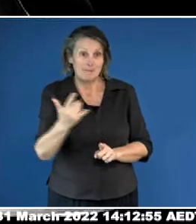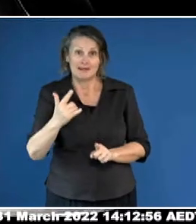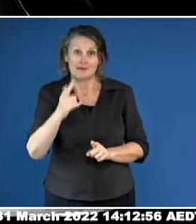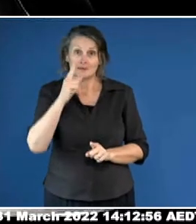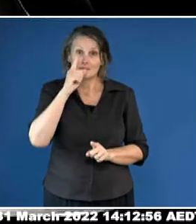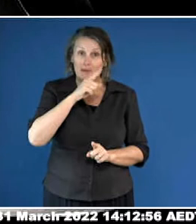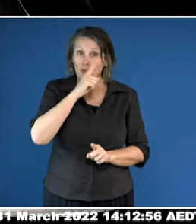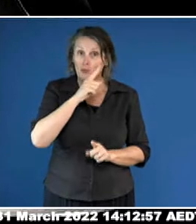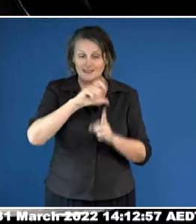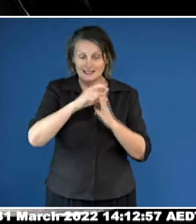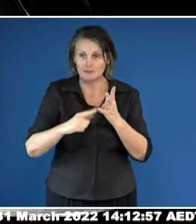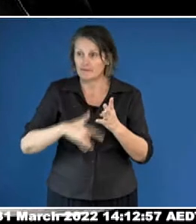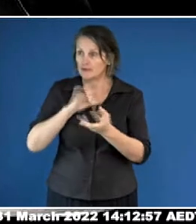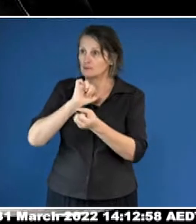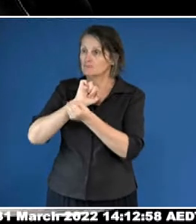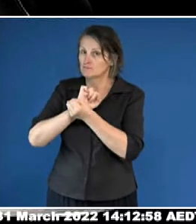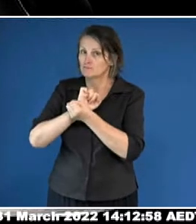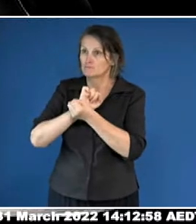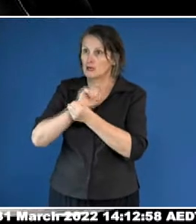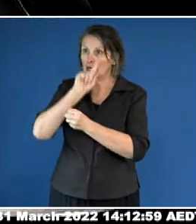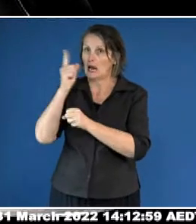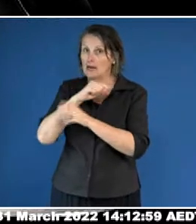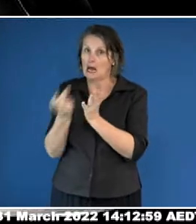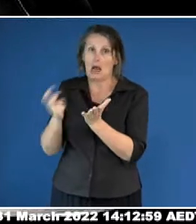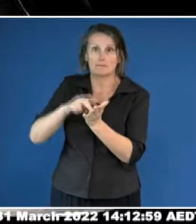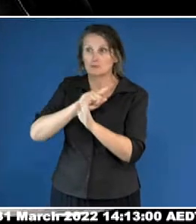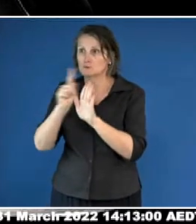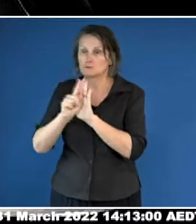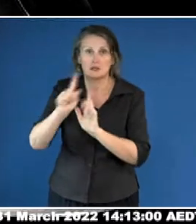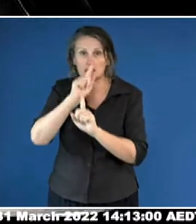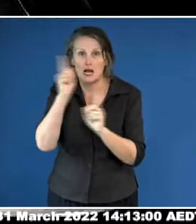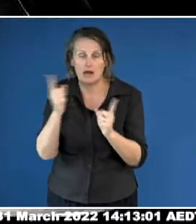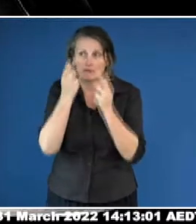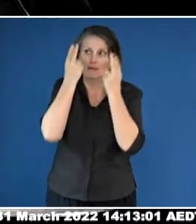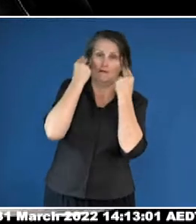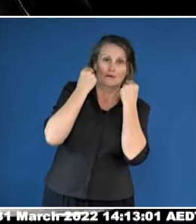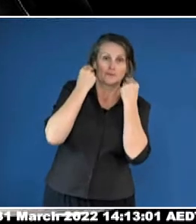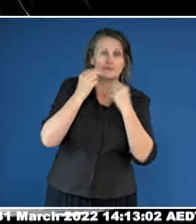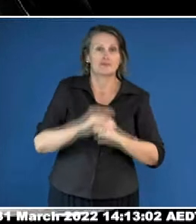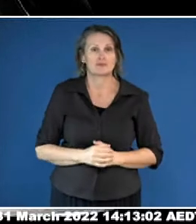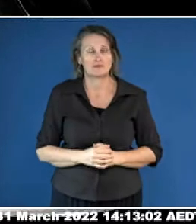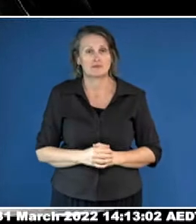The elders and mentors around me have always taught me to bring a human face to our advocacy and struggles for justice.